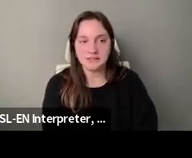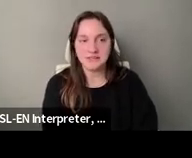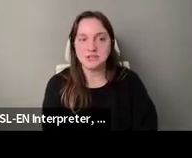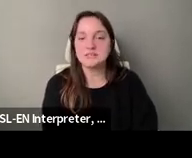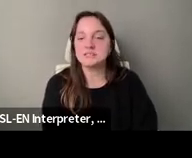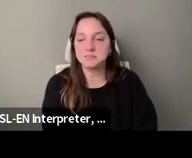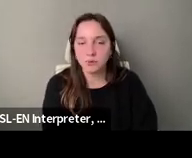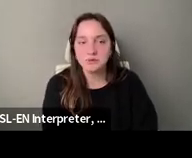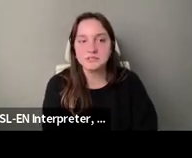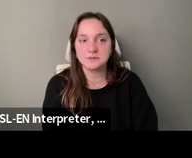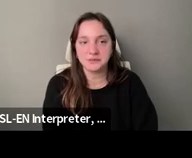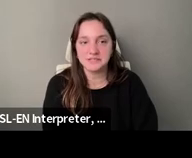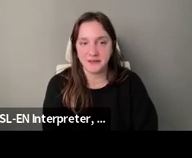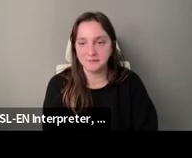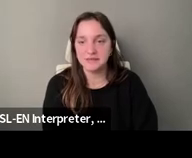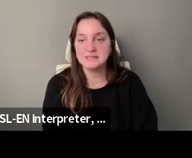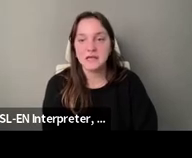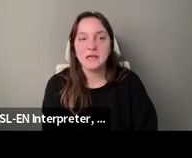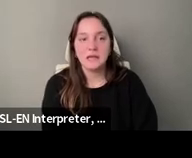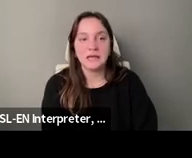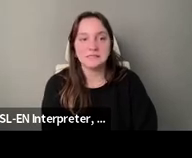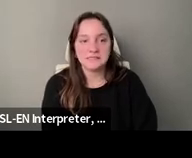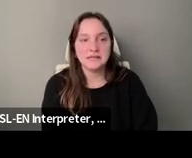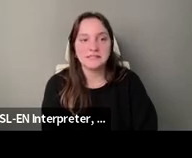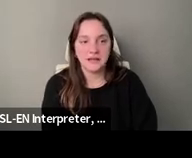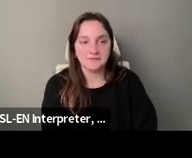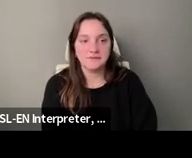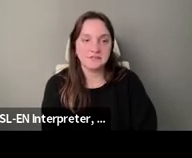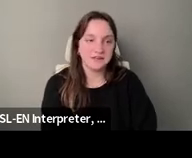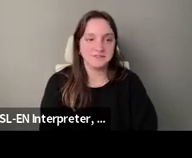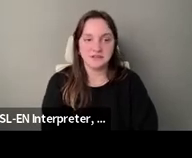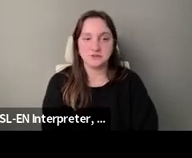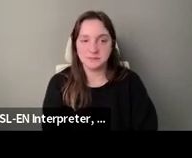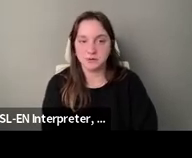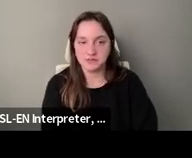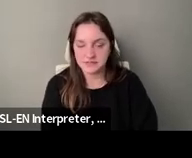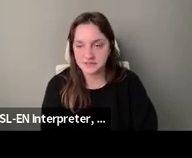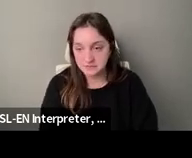place families in cities that have deaf-centric support